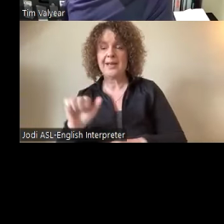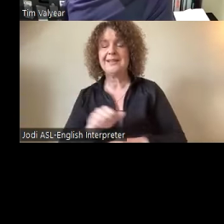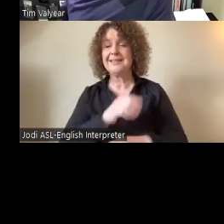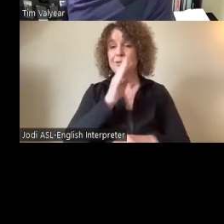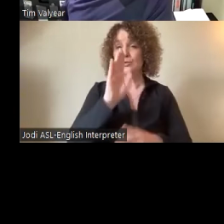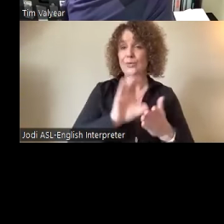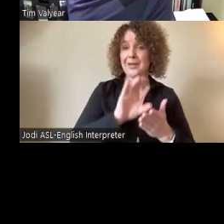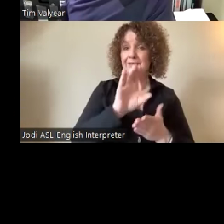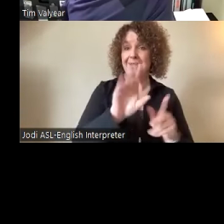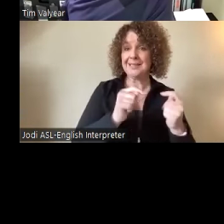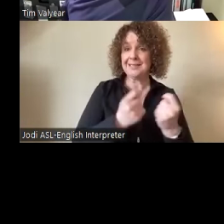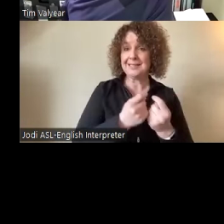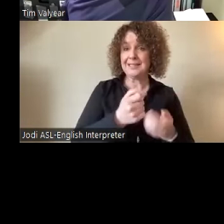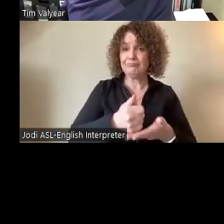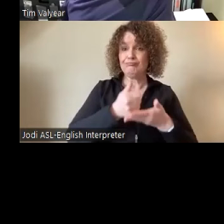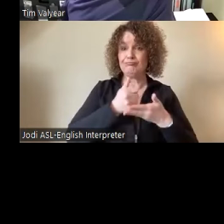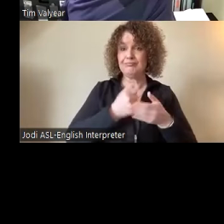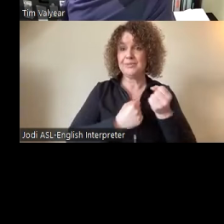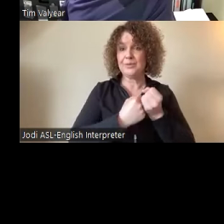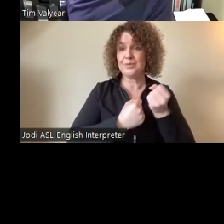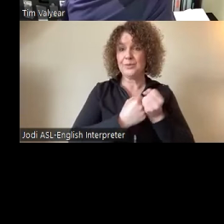to thank Tim for putting the presentation together. My